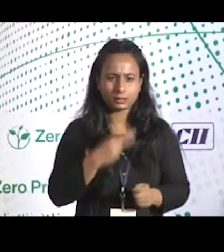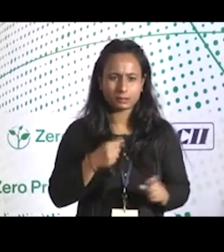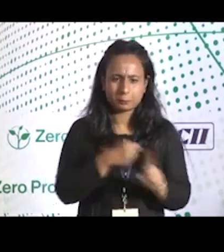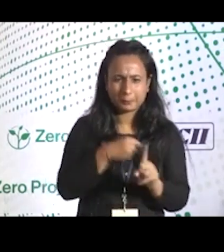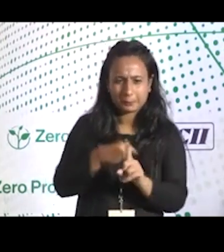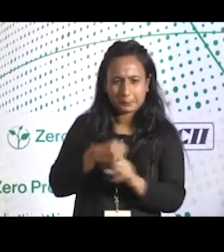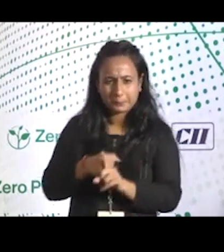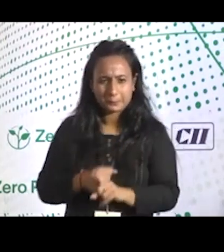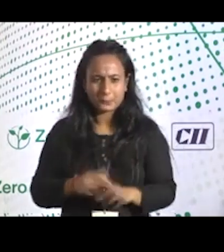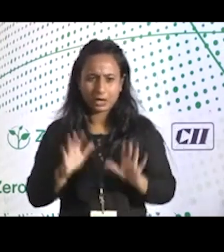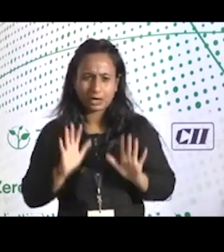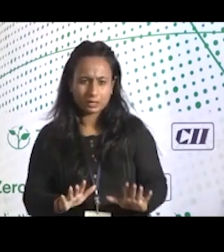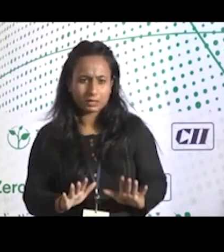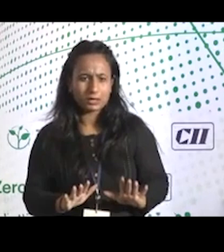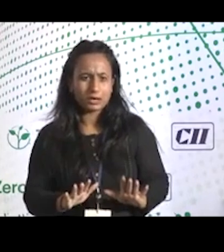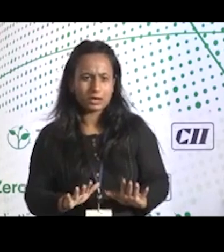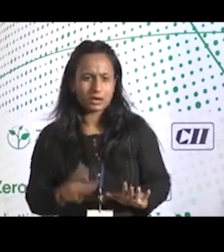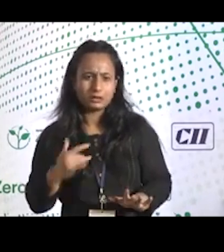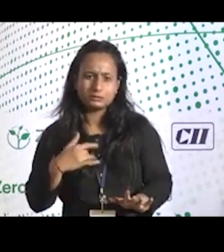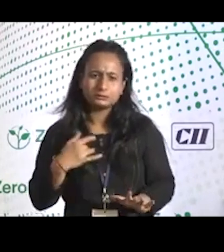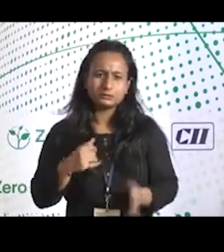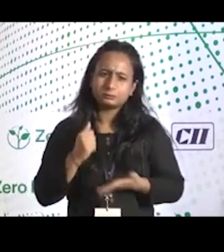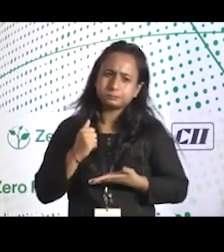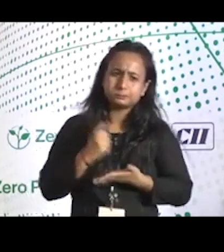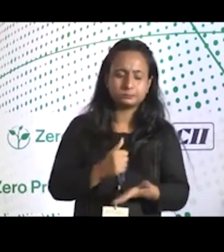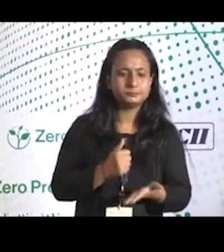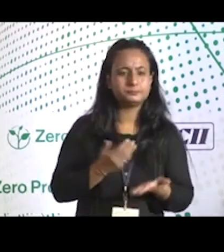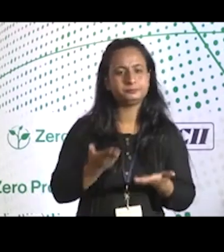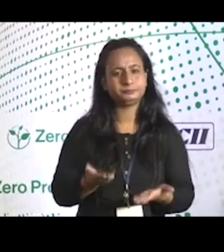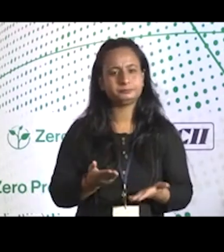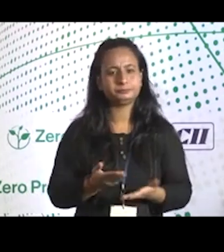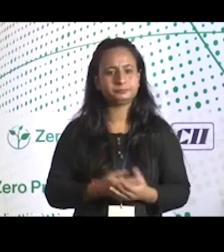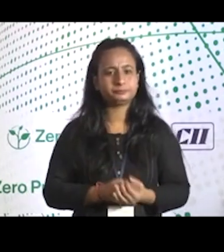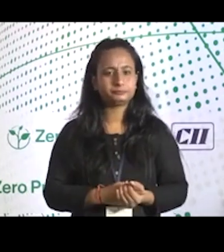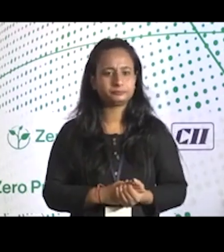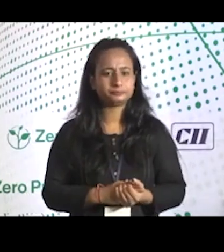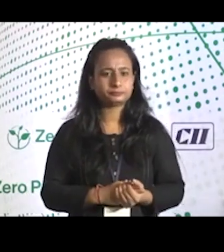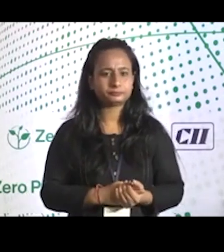And therefore, like what I really urge, you know, investors to think about is